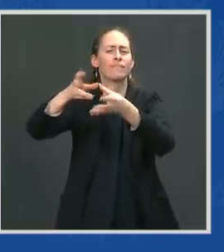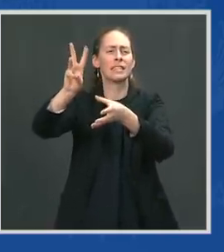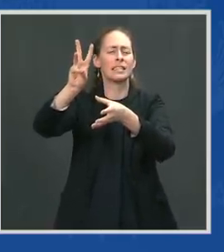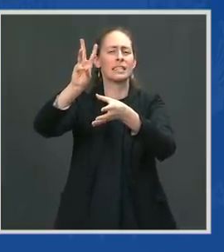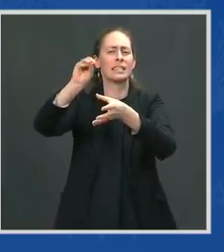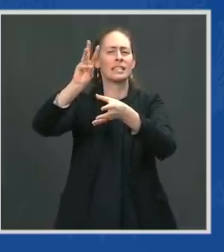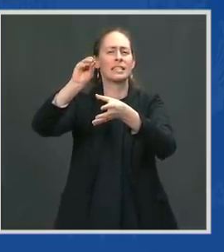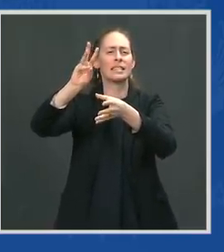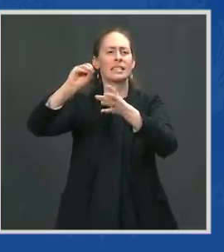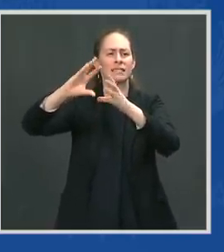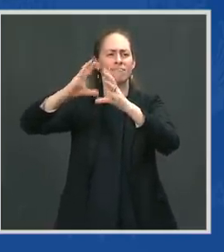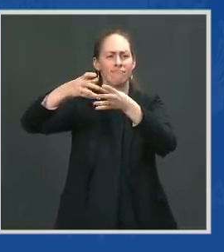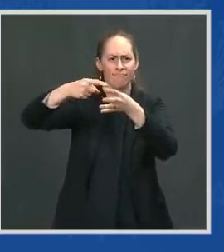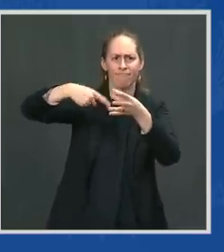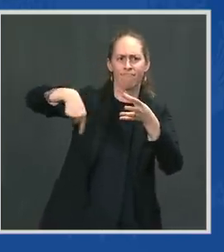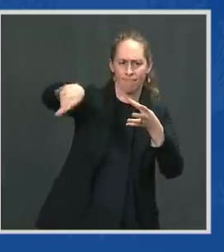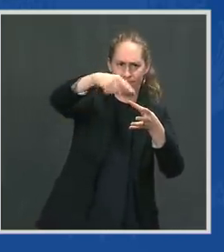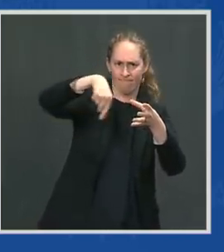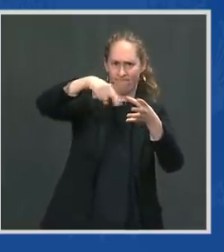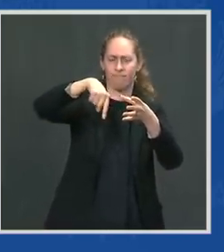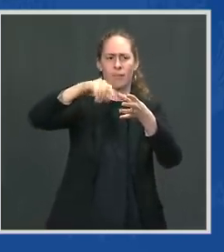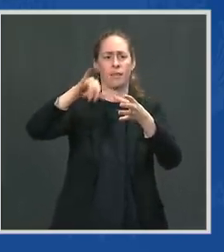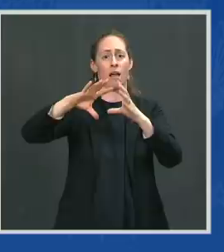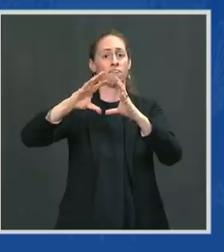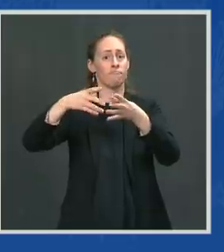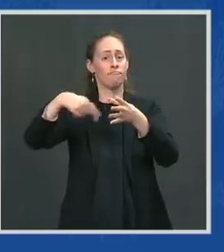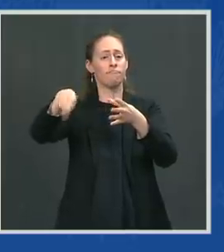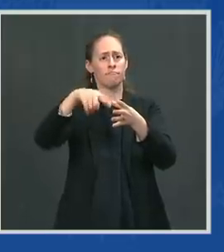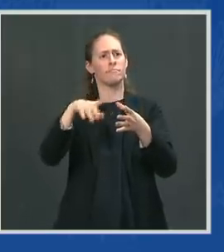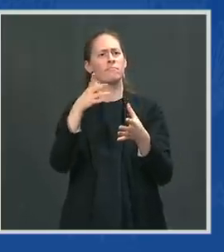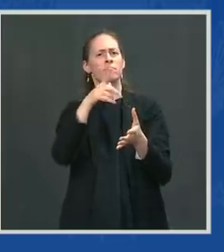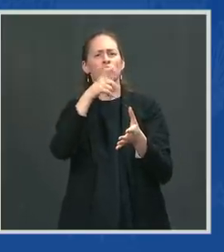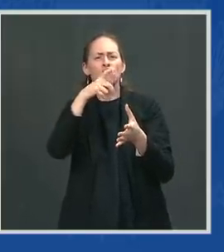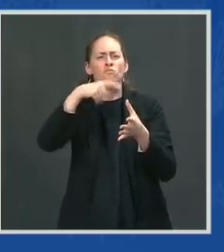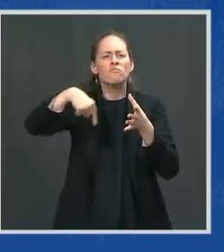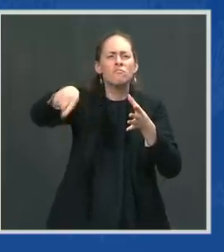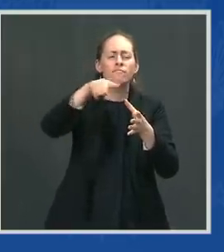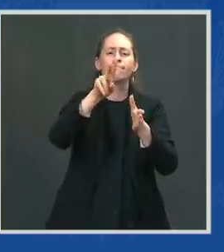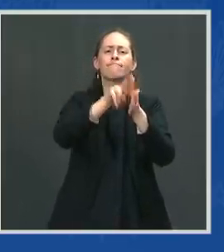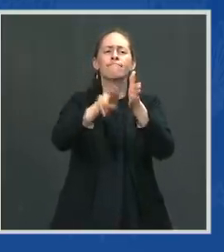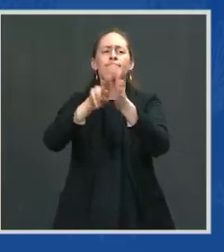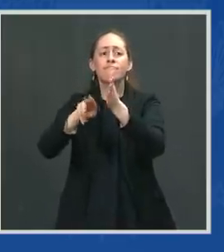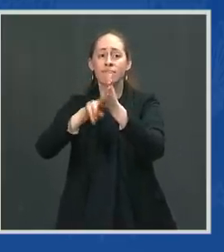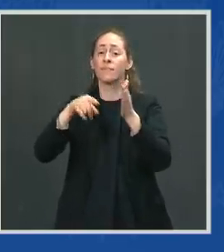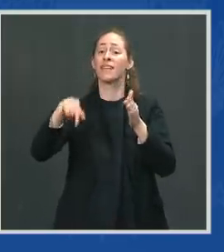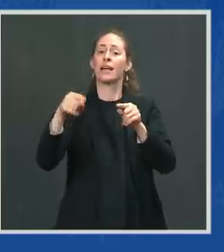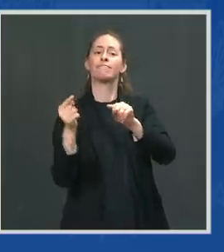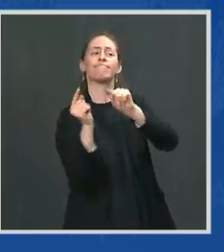Section 60 is where our recent war dead are buried, including many of the women